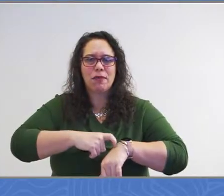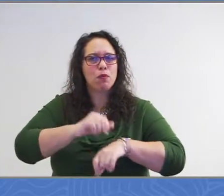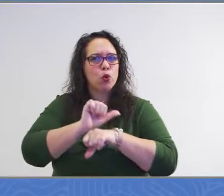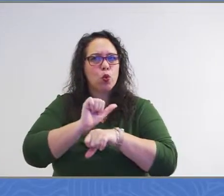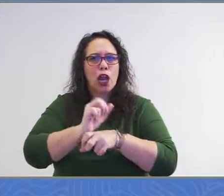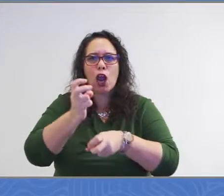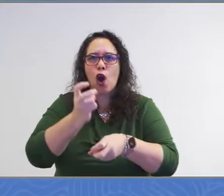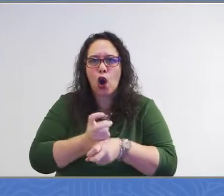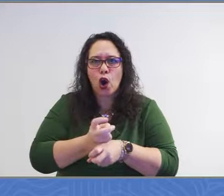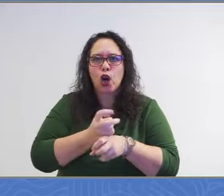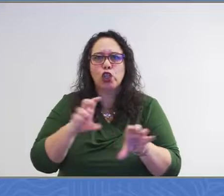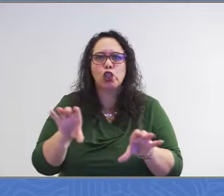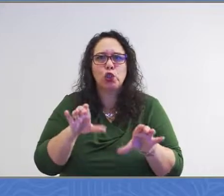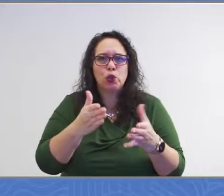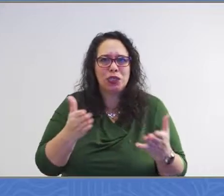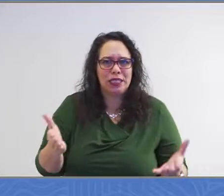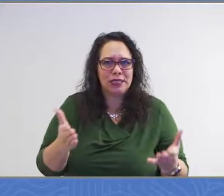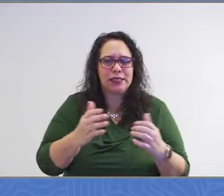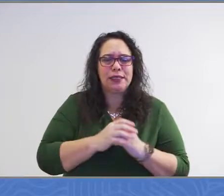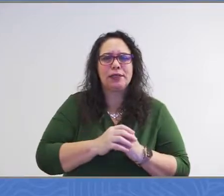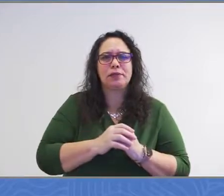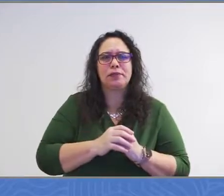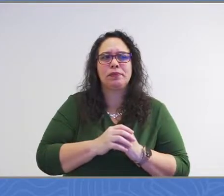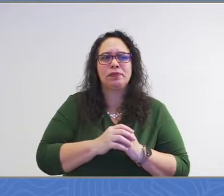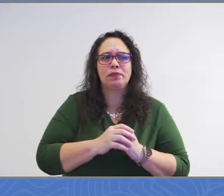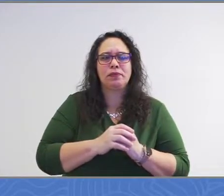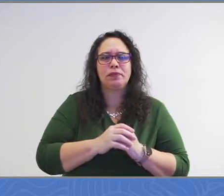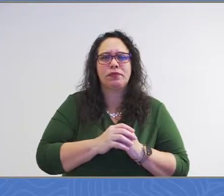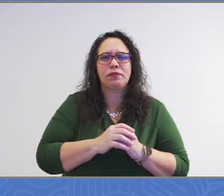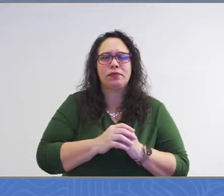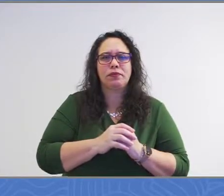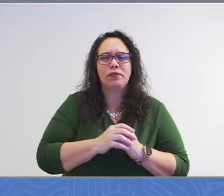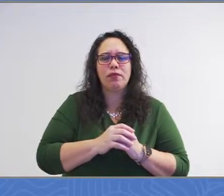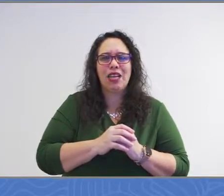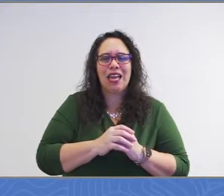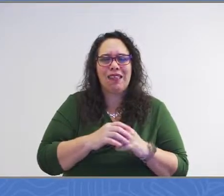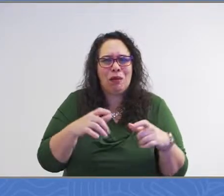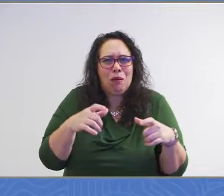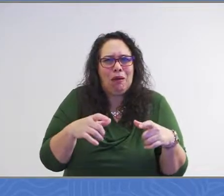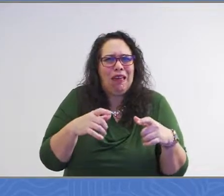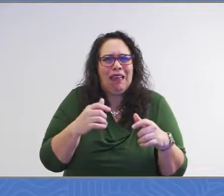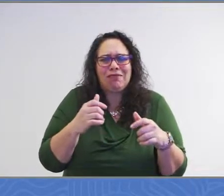and get things done and their platters are full and to keep on adding things